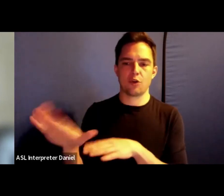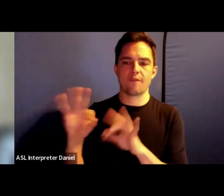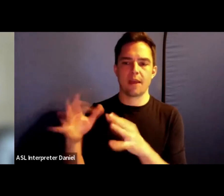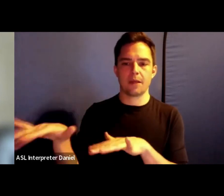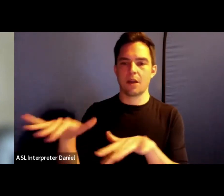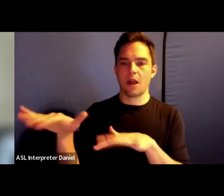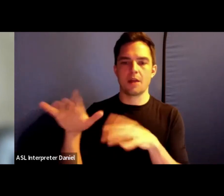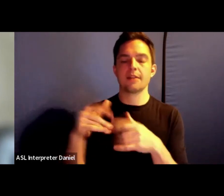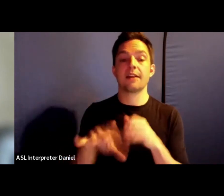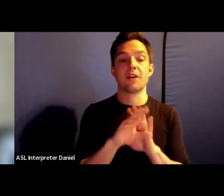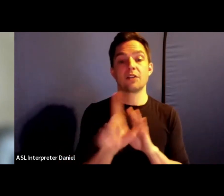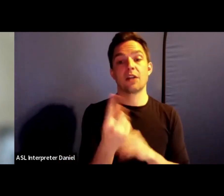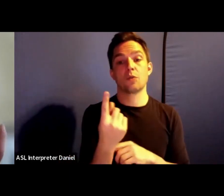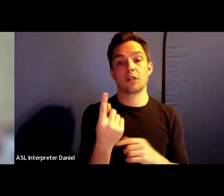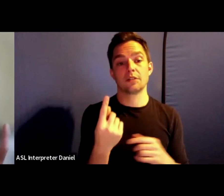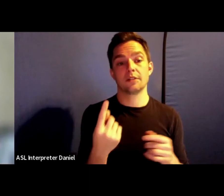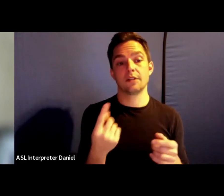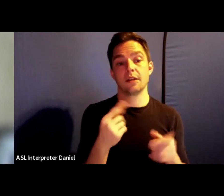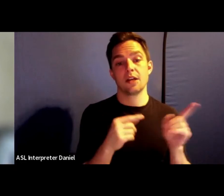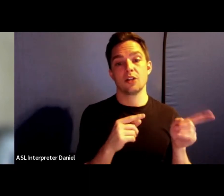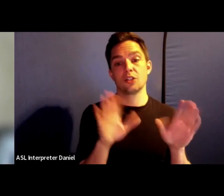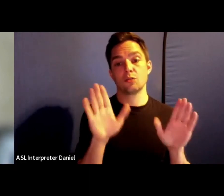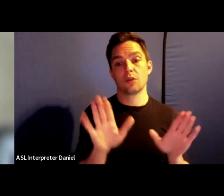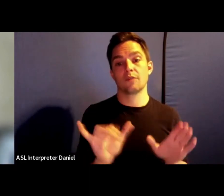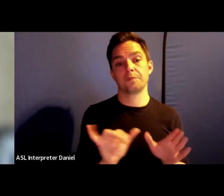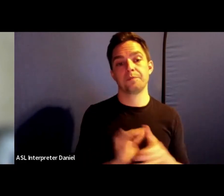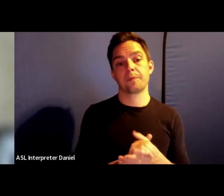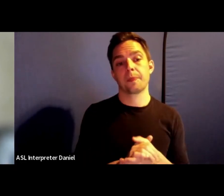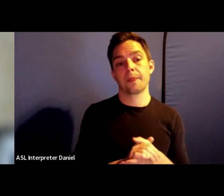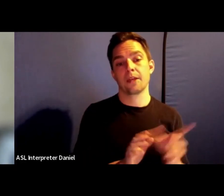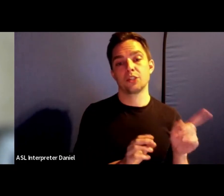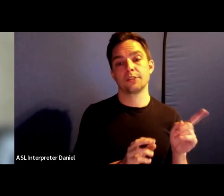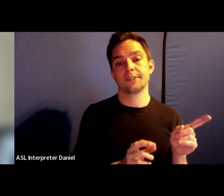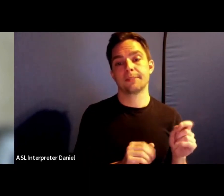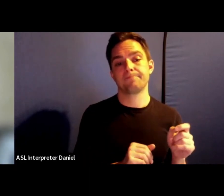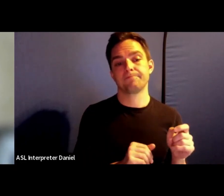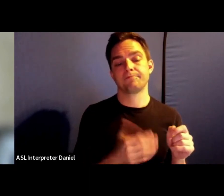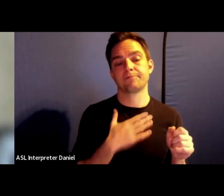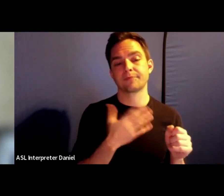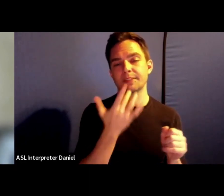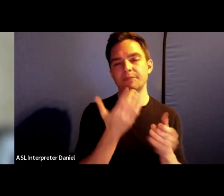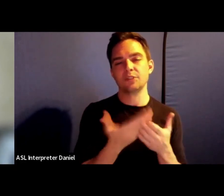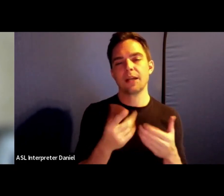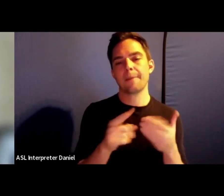another one and and she is wonderful she can. My favorite thing about her is that she can